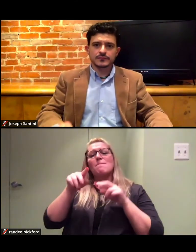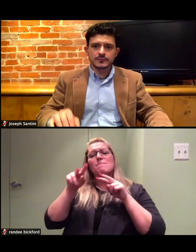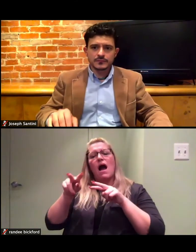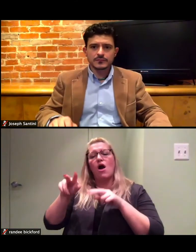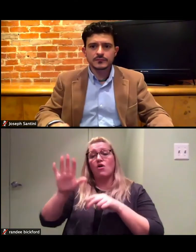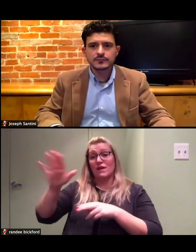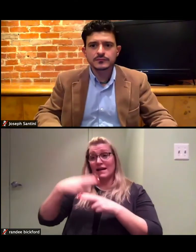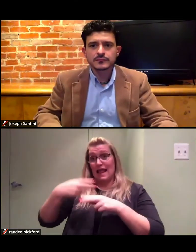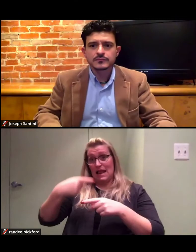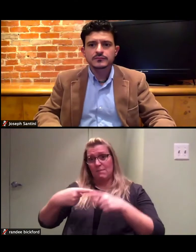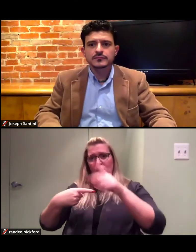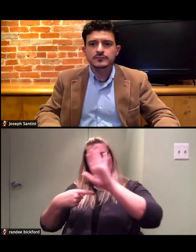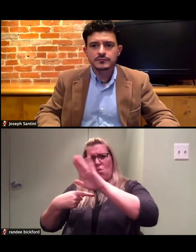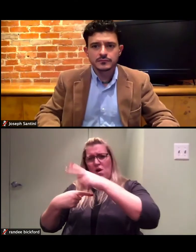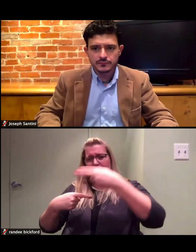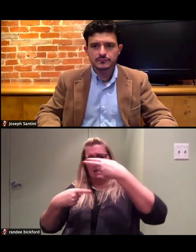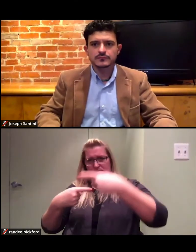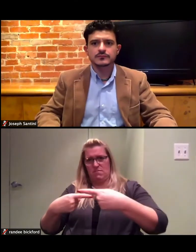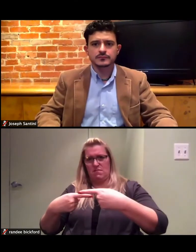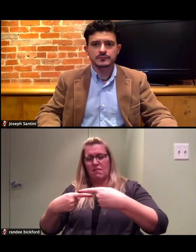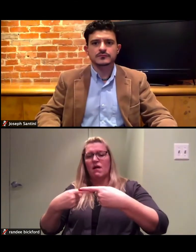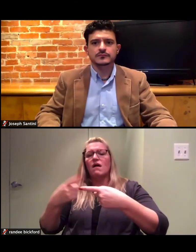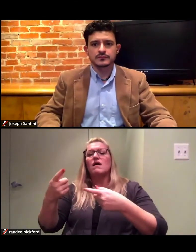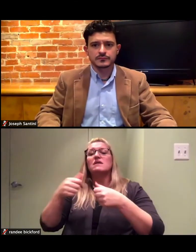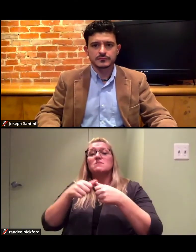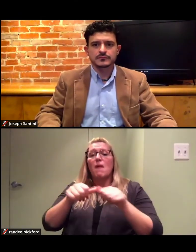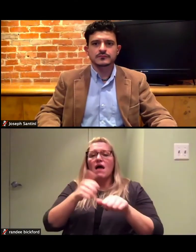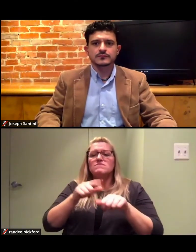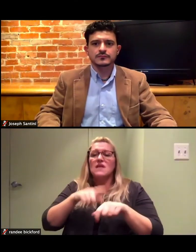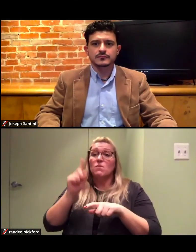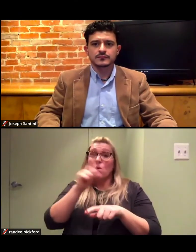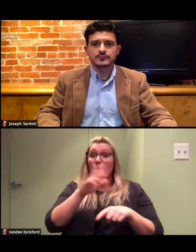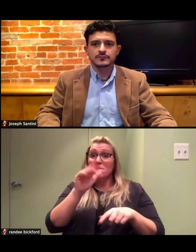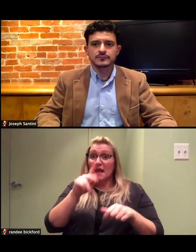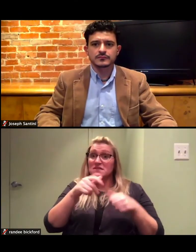I recommended that the parents sit down and monitor their accounts.